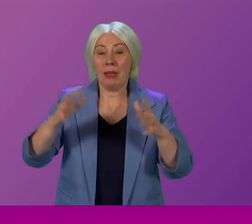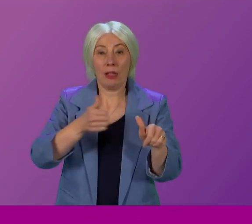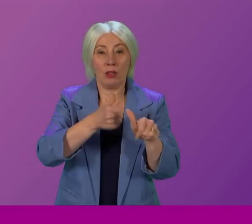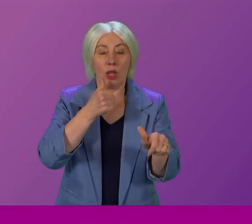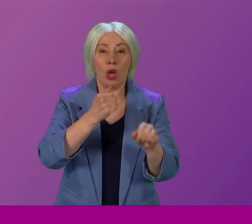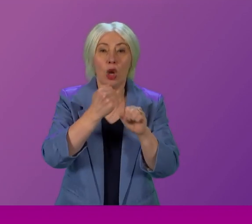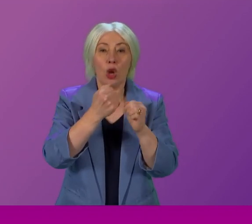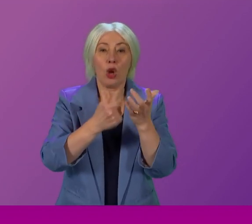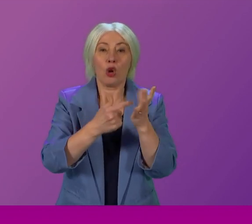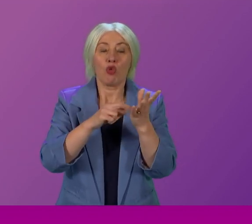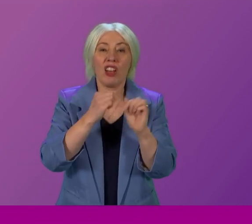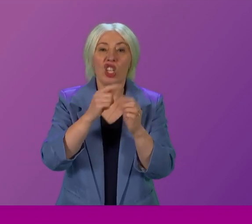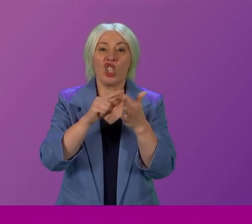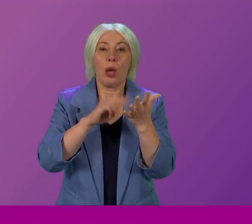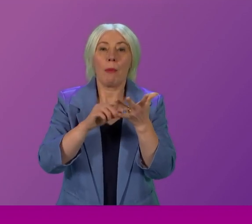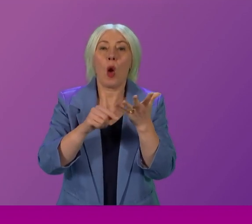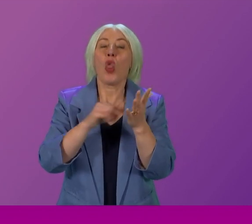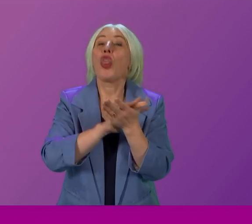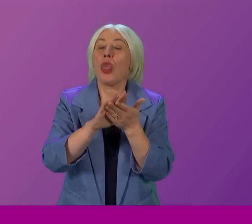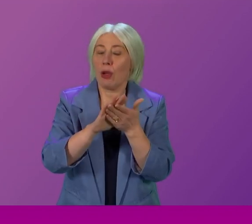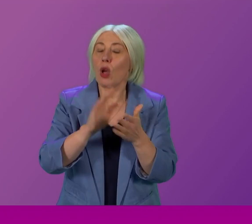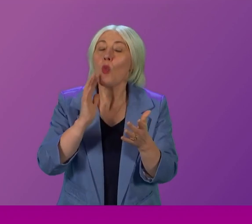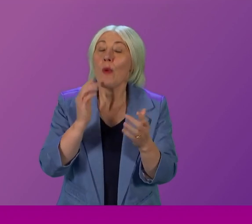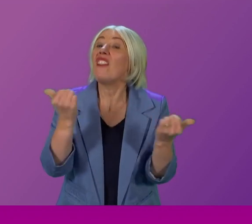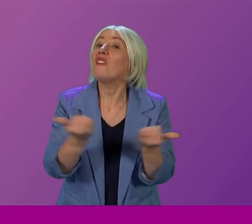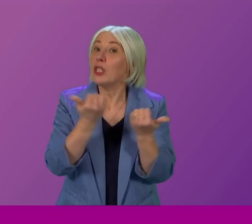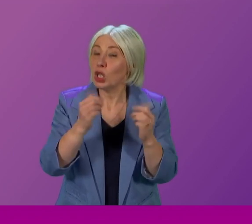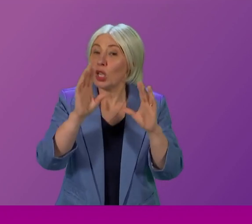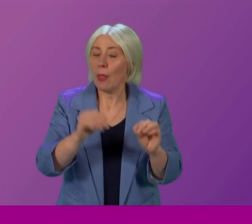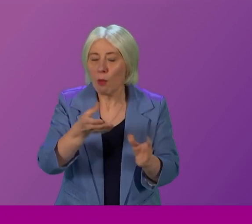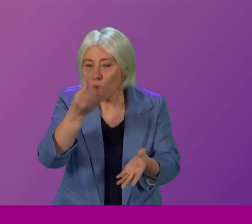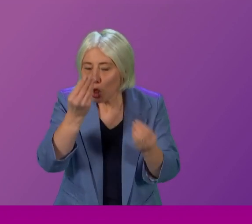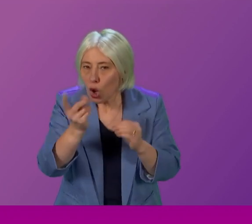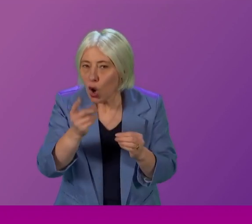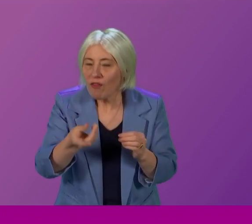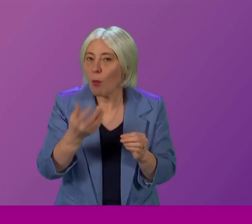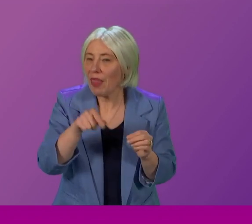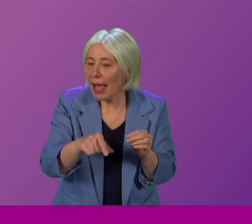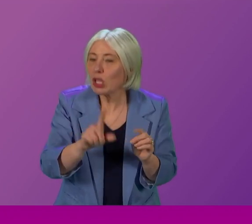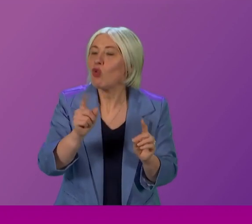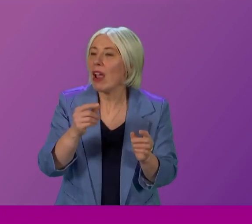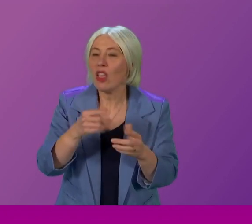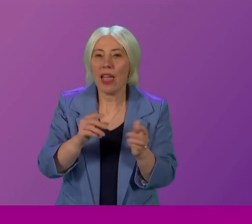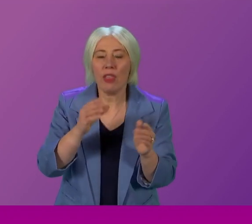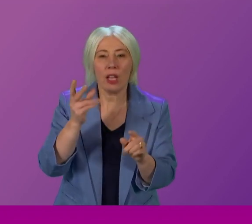Grangemouth. On completion of that, we will evaluate and consider what learnings can be replicated across other sites, such as Mossmorran.